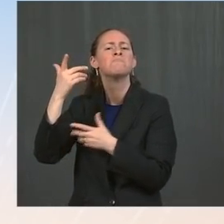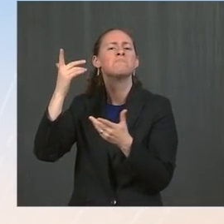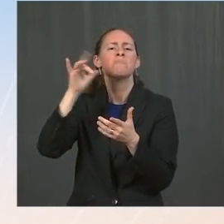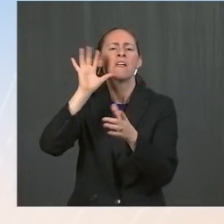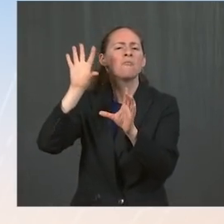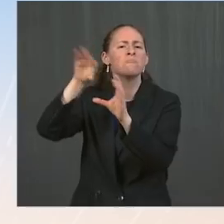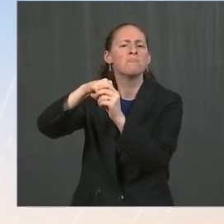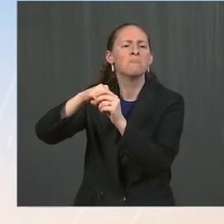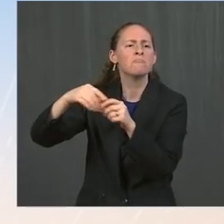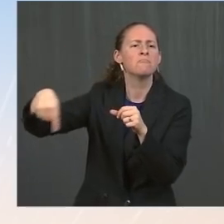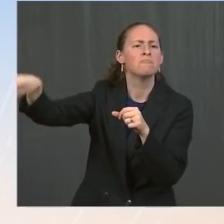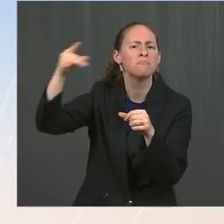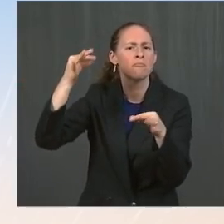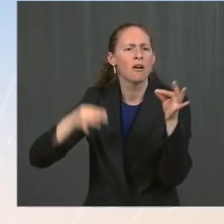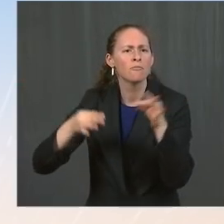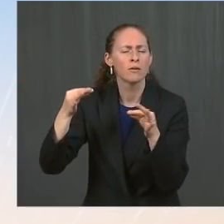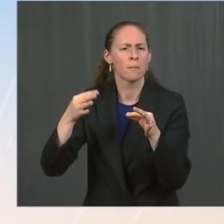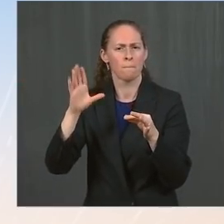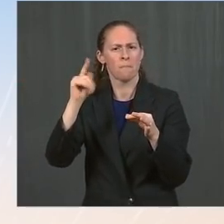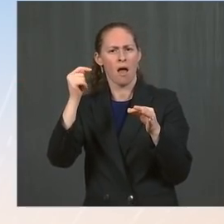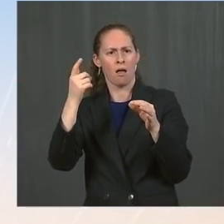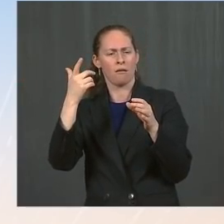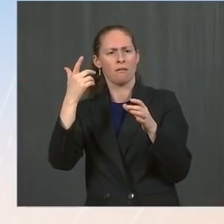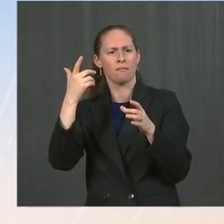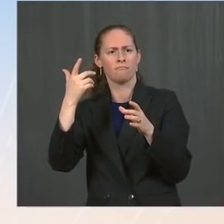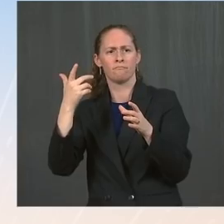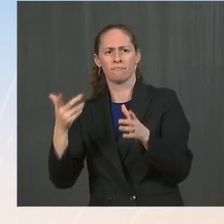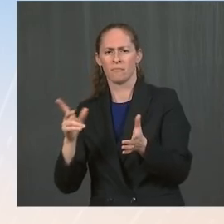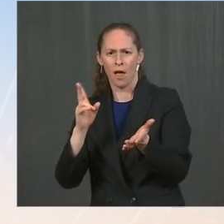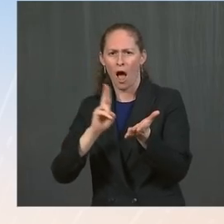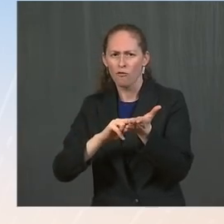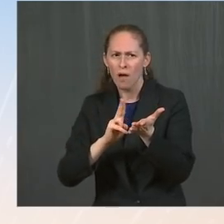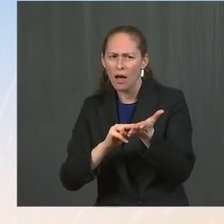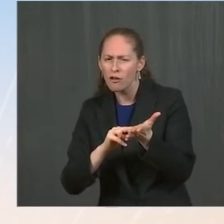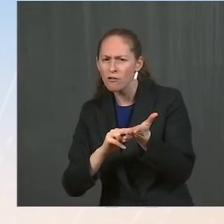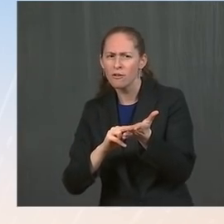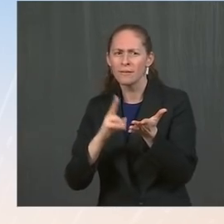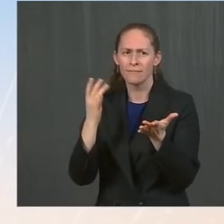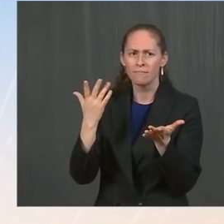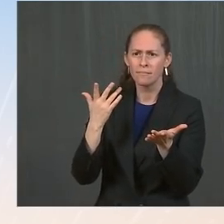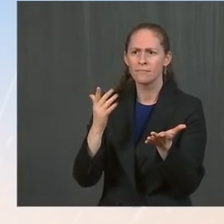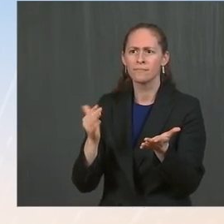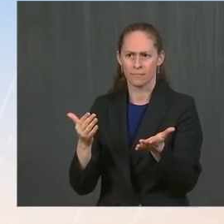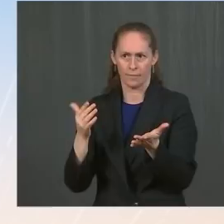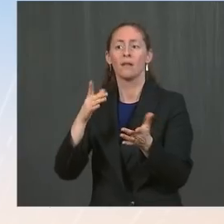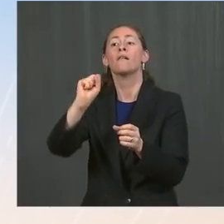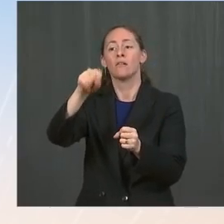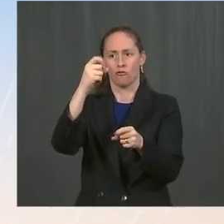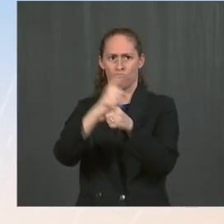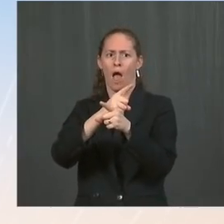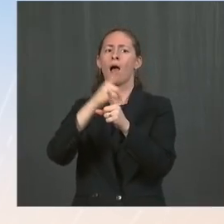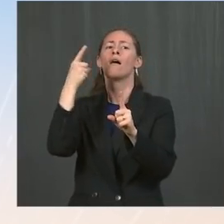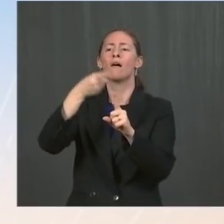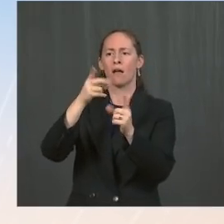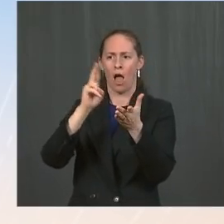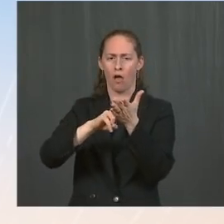The Press: -- the contractors -- Ms. Psaki: Contractors: Yes. >> The Press: So, contractors. But, obviously, there are a lot of companies that have contracts with the government, where some of those people in the firm work with the U.S. government,